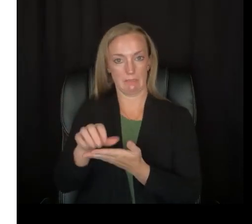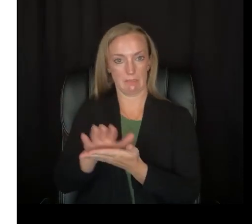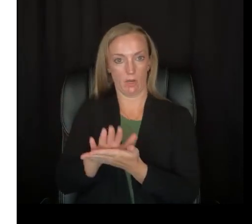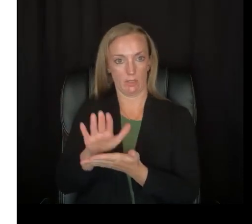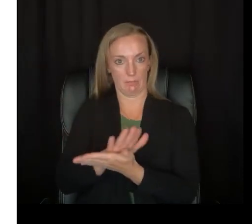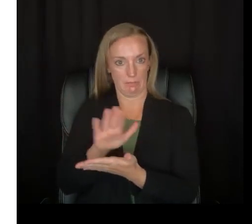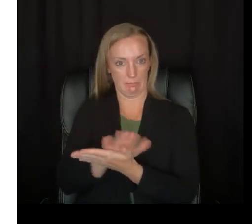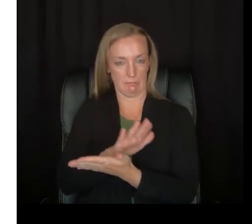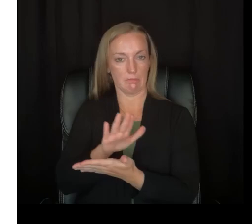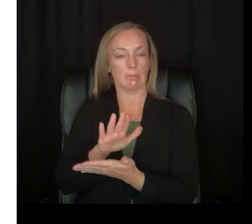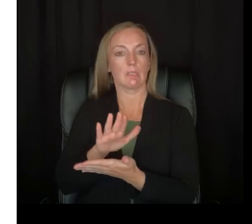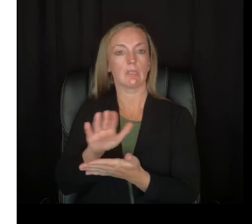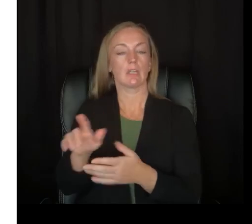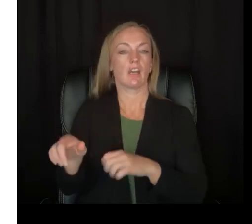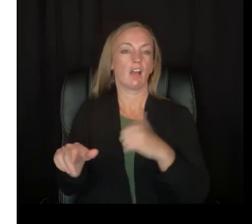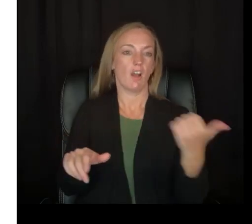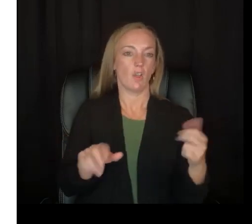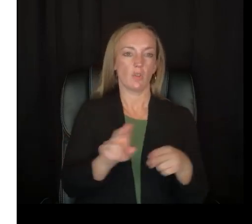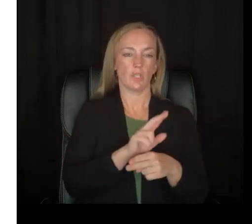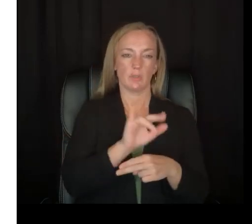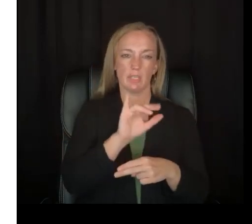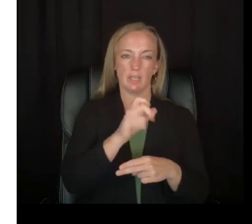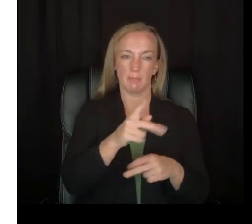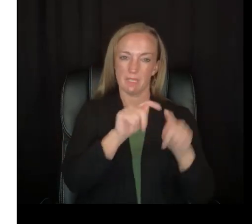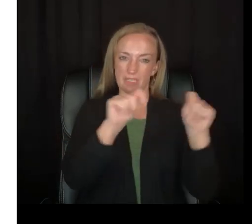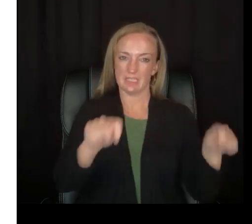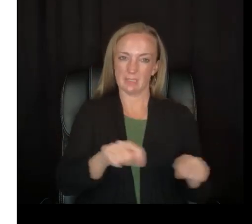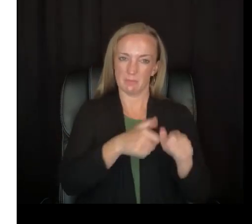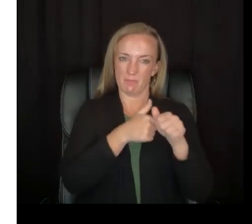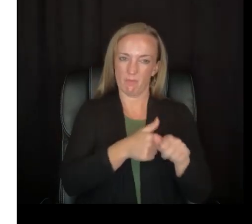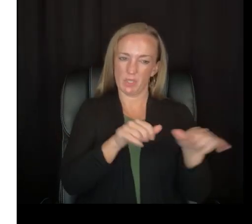Other districts use an IEP template for their 504 plans,